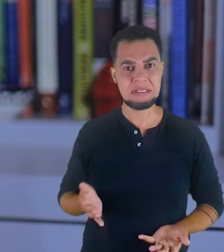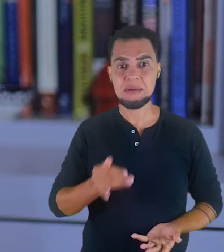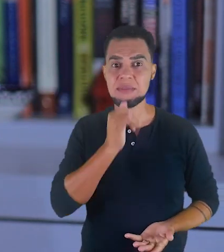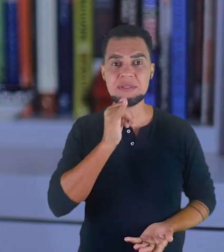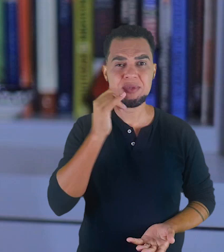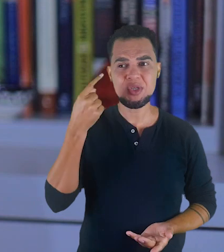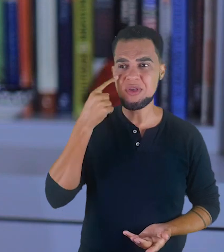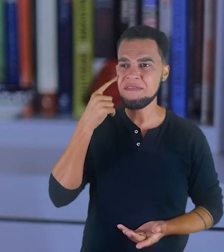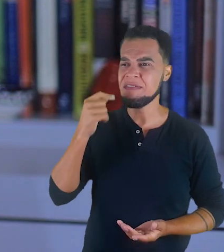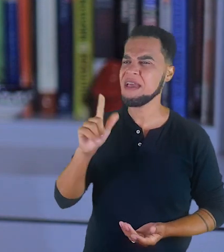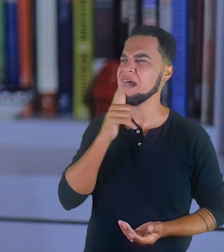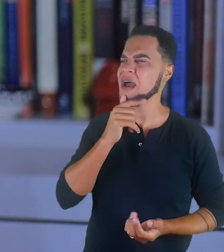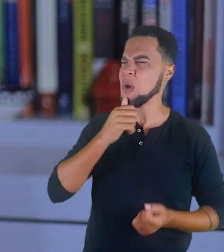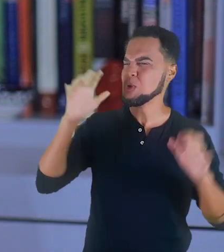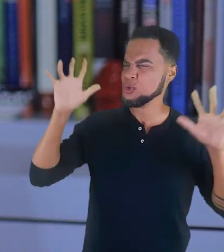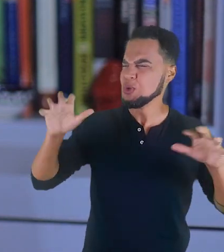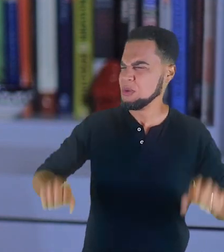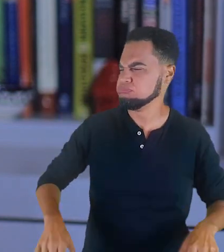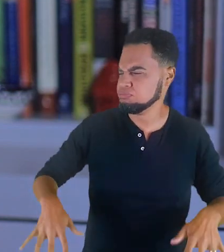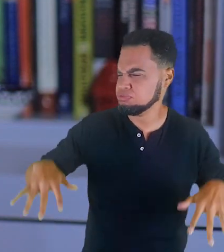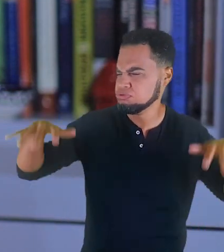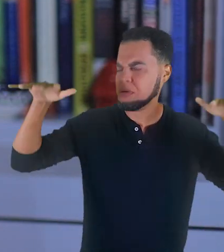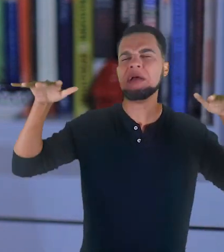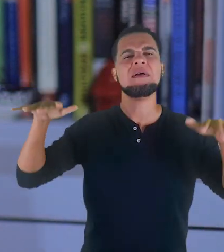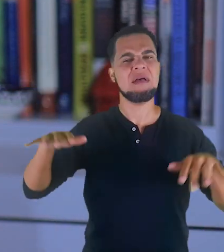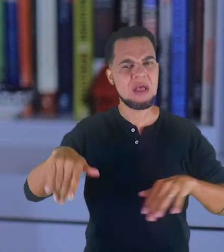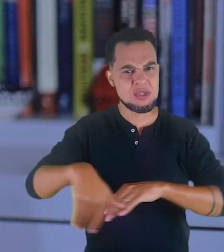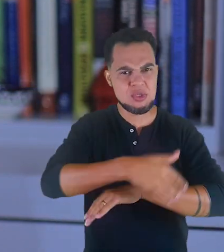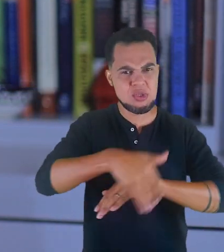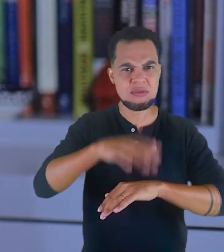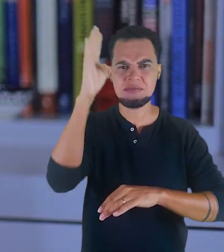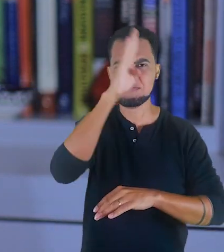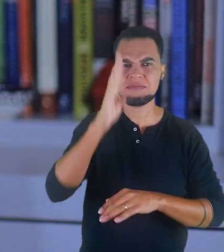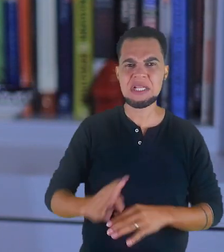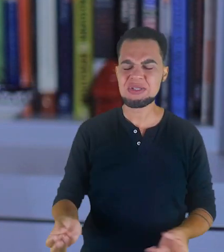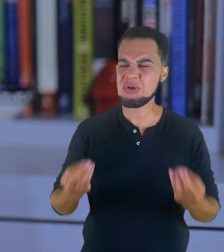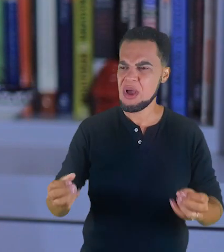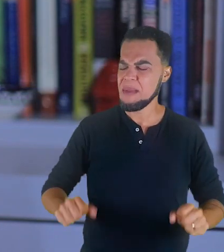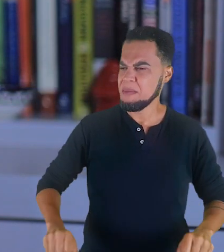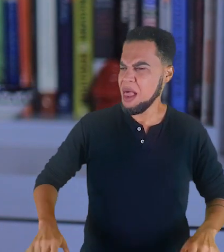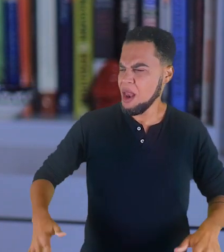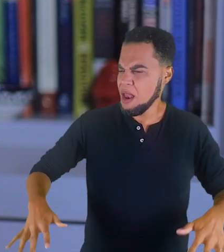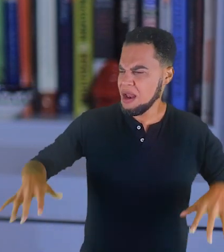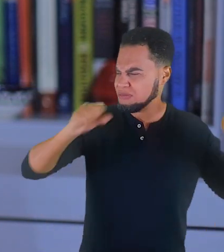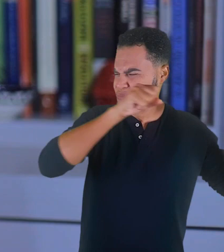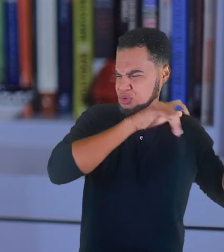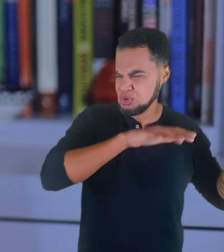When we look at the floods, at the streets of Brazil completely full of water